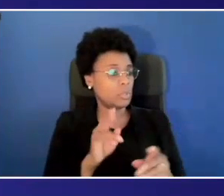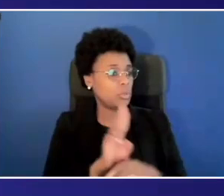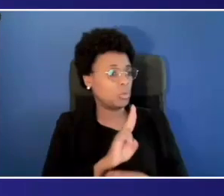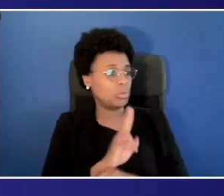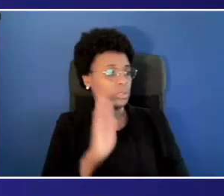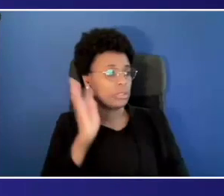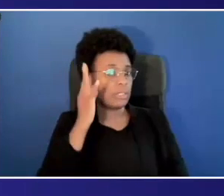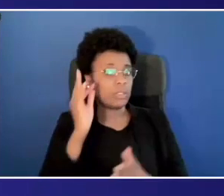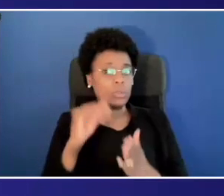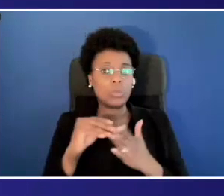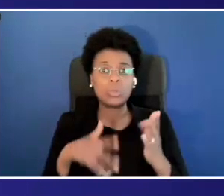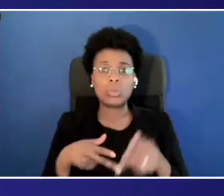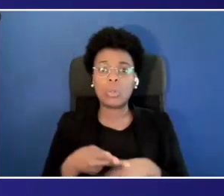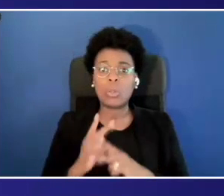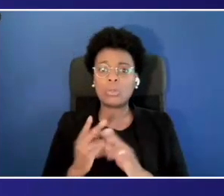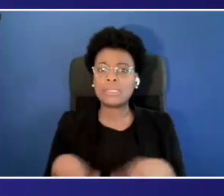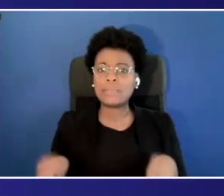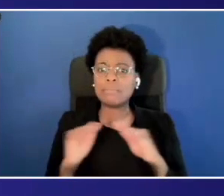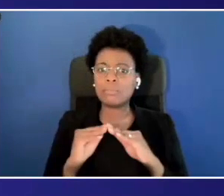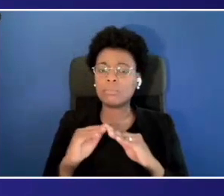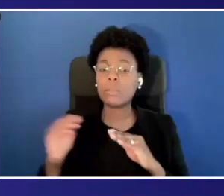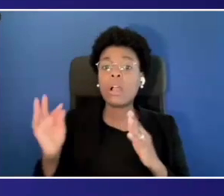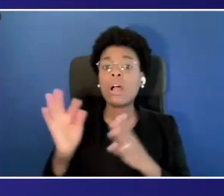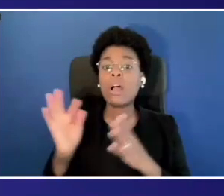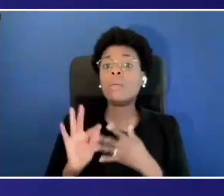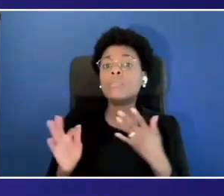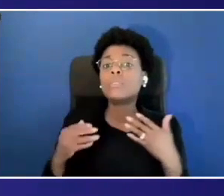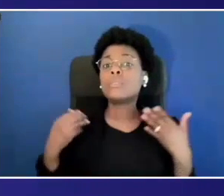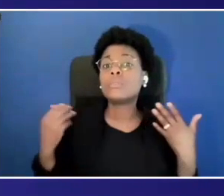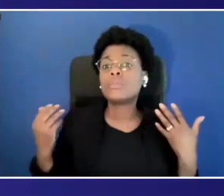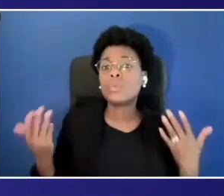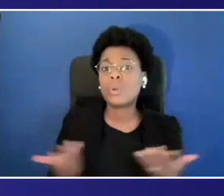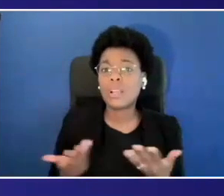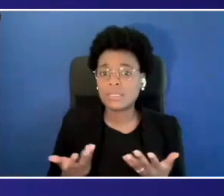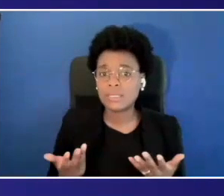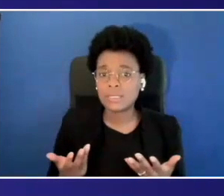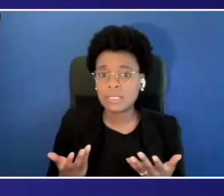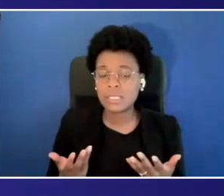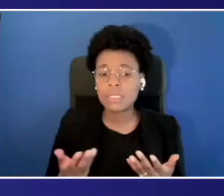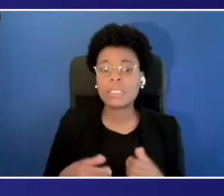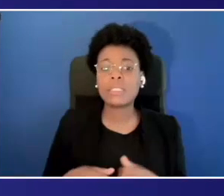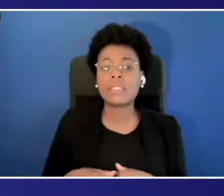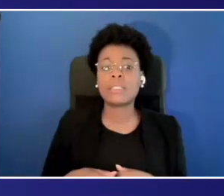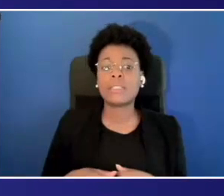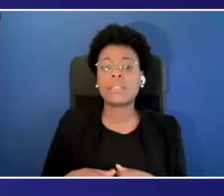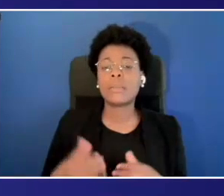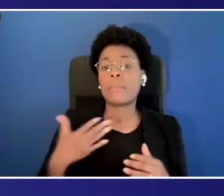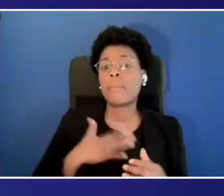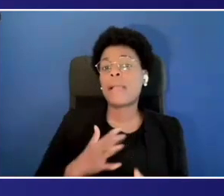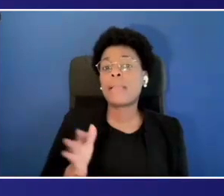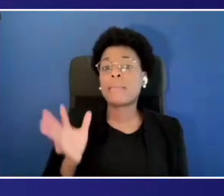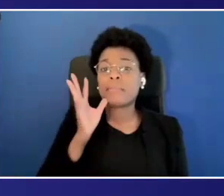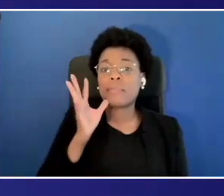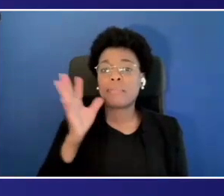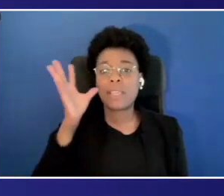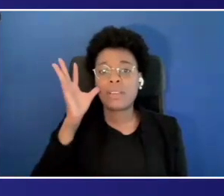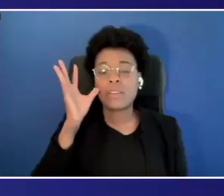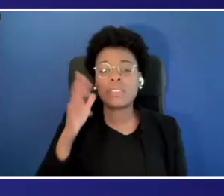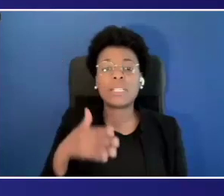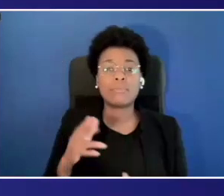My only option to continue to have my education federally funded would be for one of my parents to take out a parent plus loan.